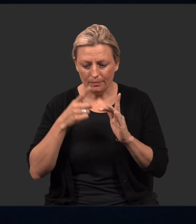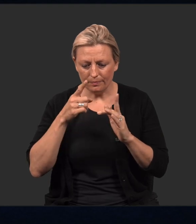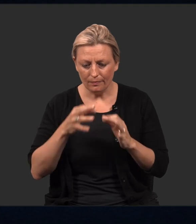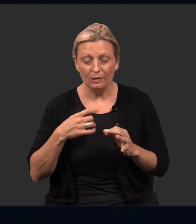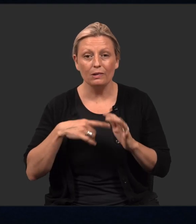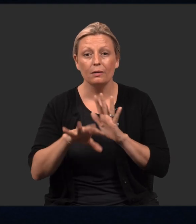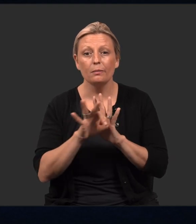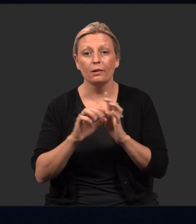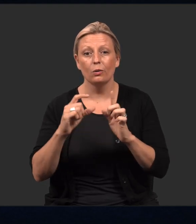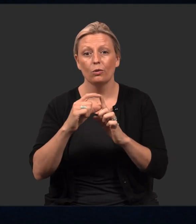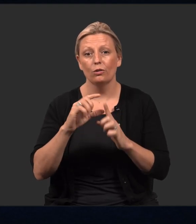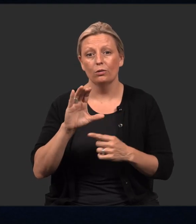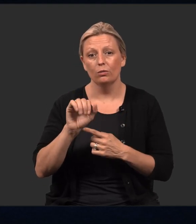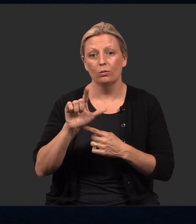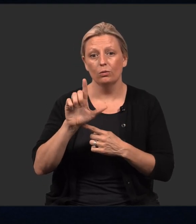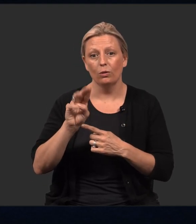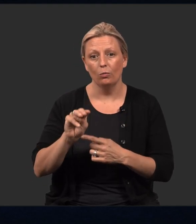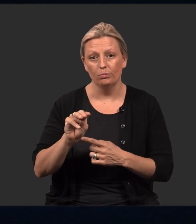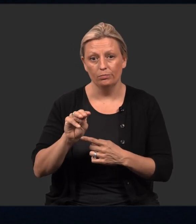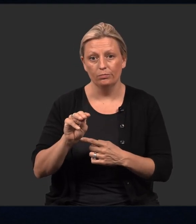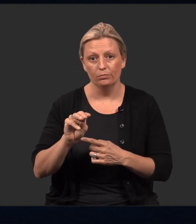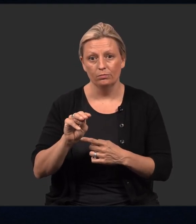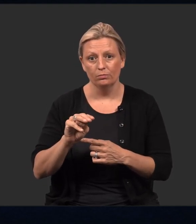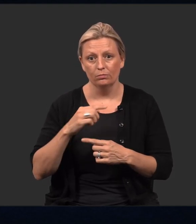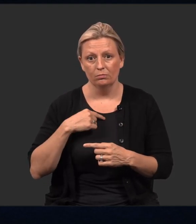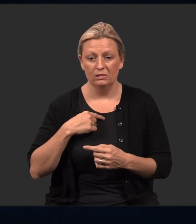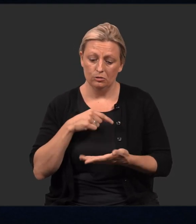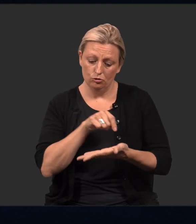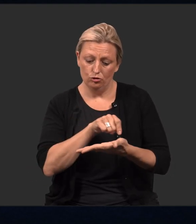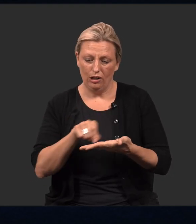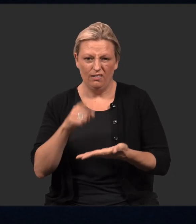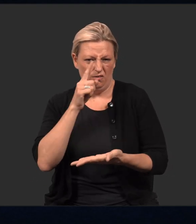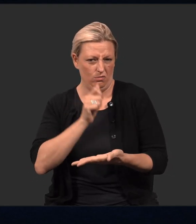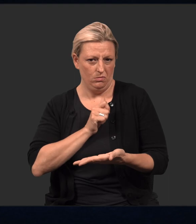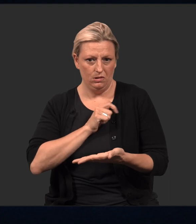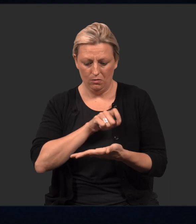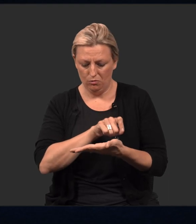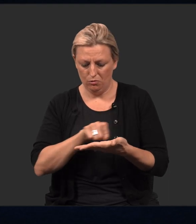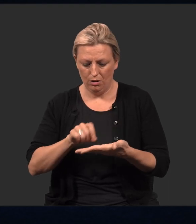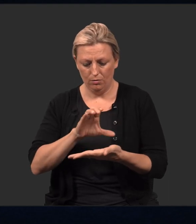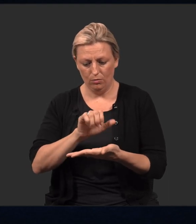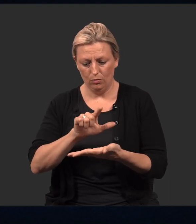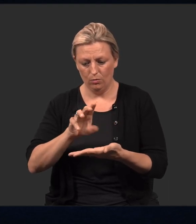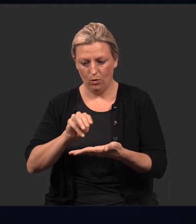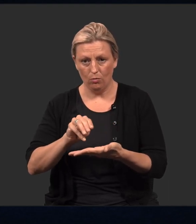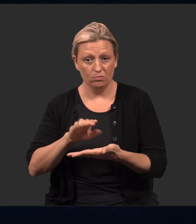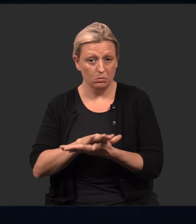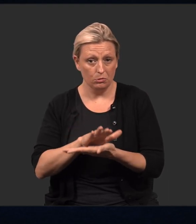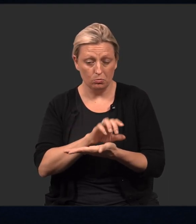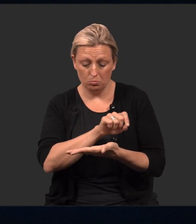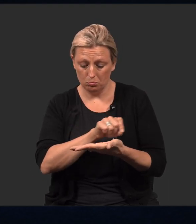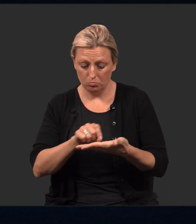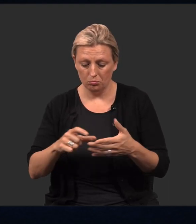To begin, I will pick a word: "calm." I like to write it down on paper.